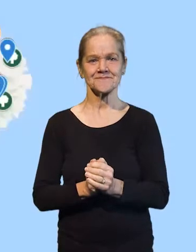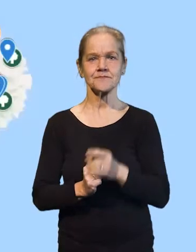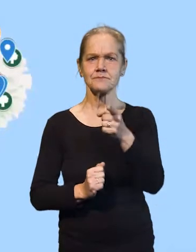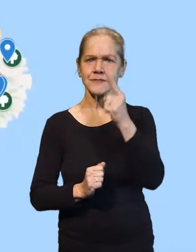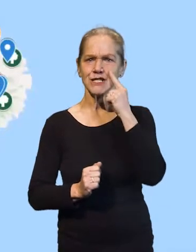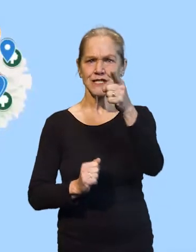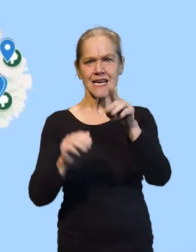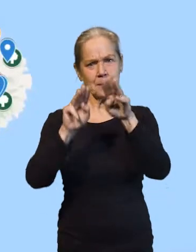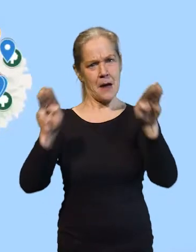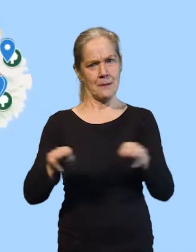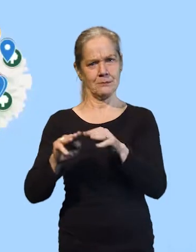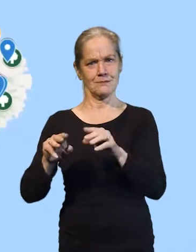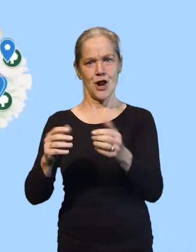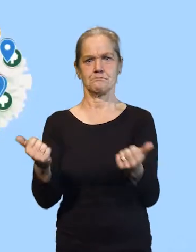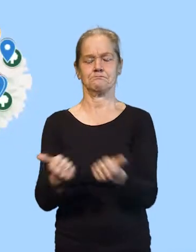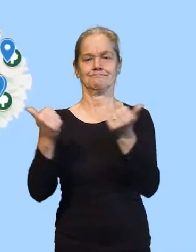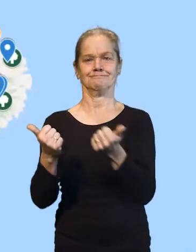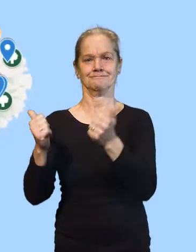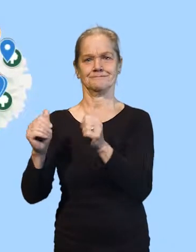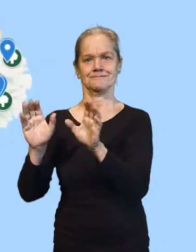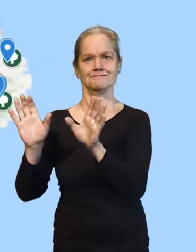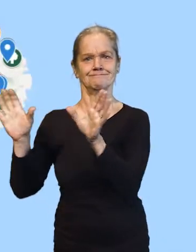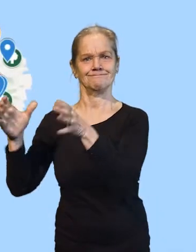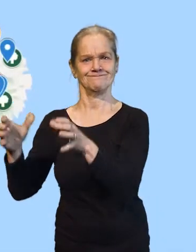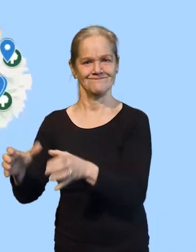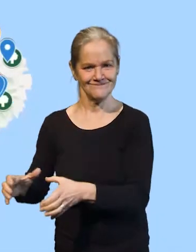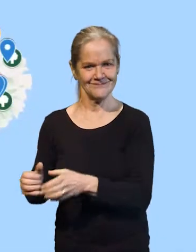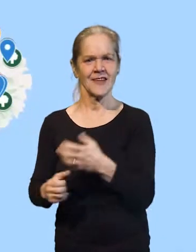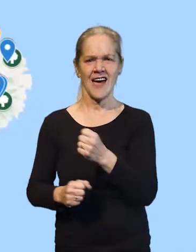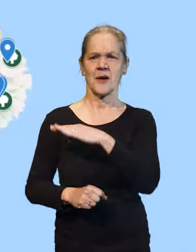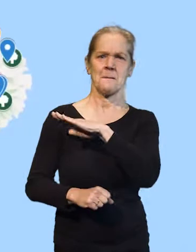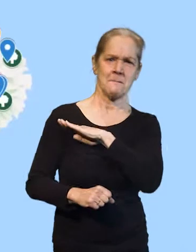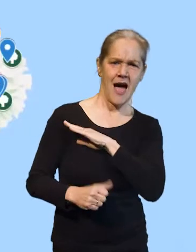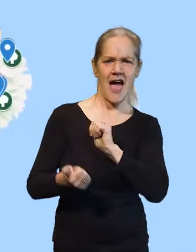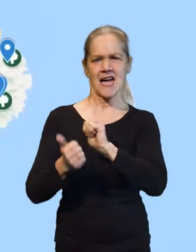we'll see a variety of categories. We've got food and drink, parks, reserves and grounds